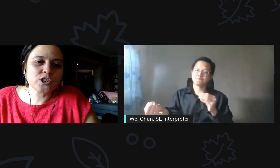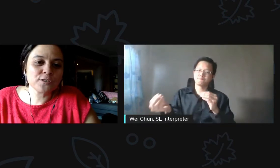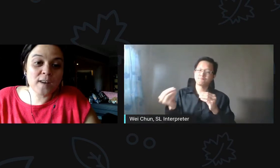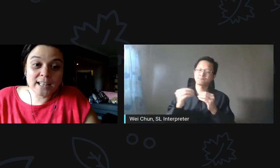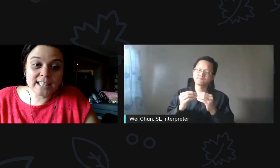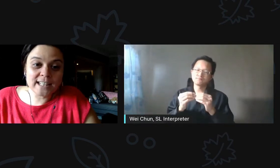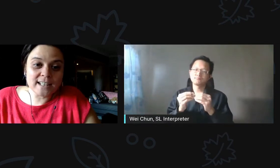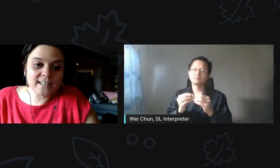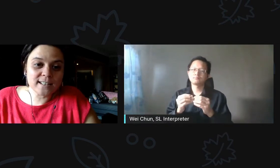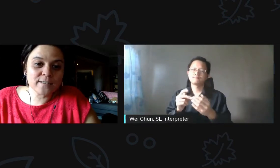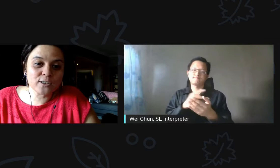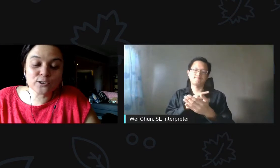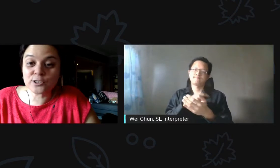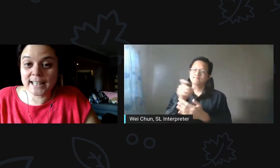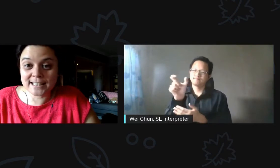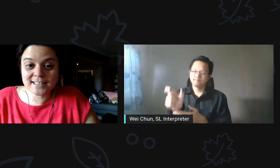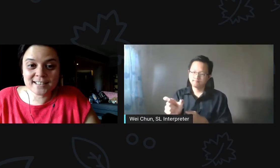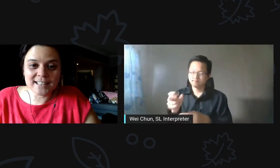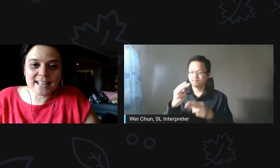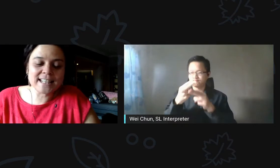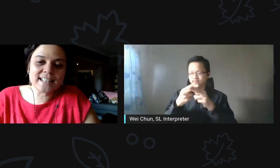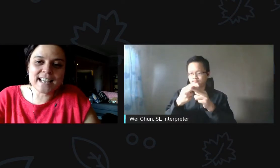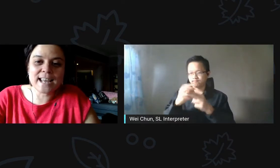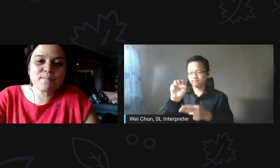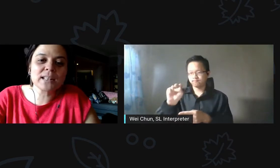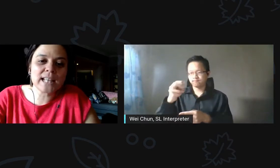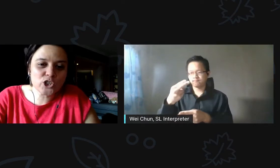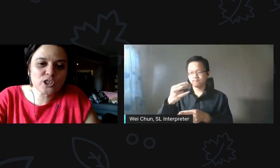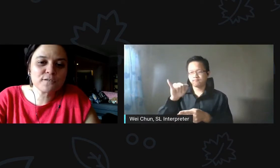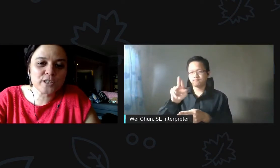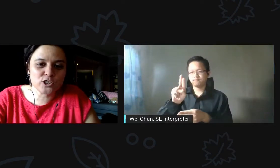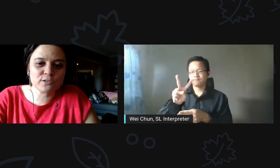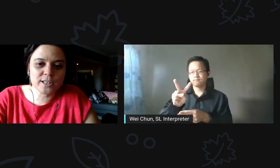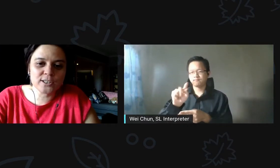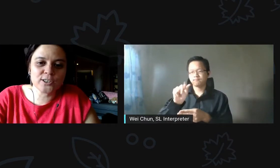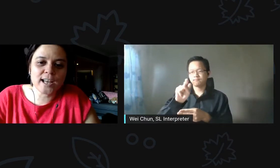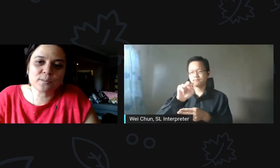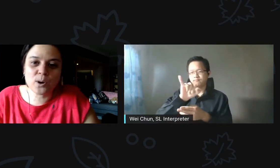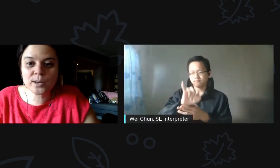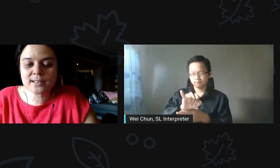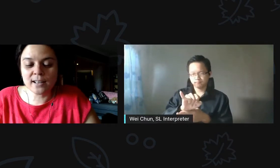Shivani Sivagurunathan is a Malaysian fiction writer and a poet.